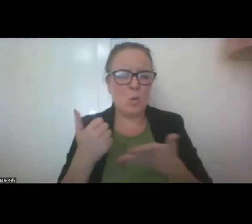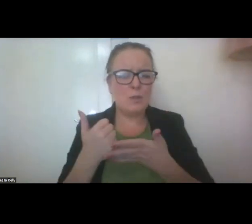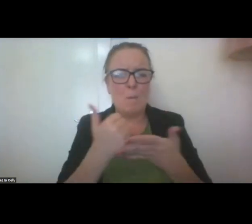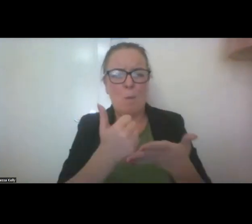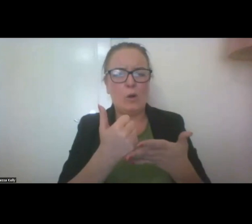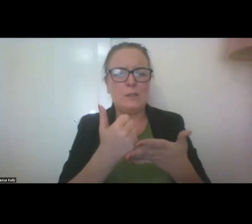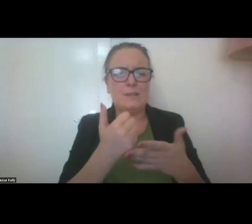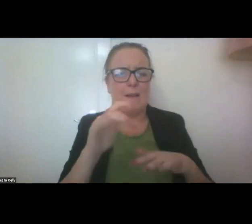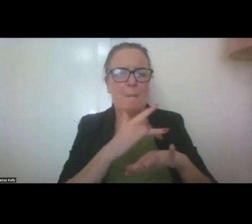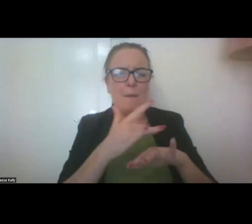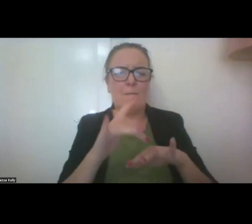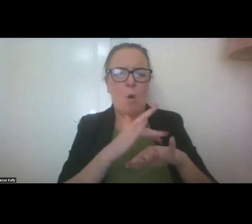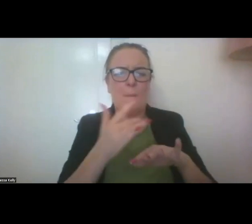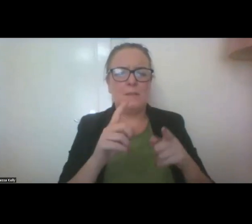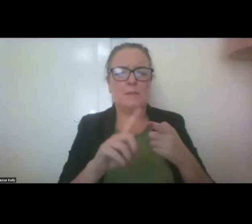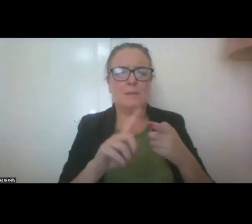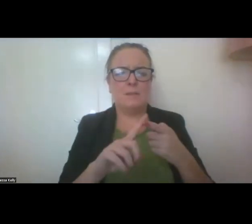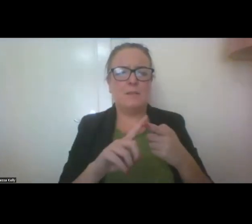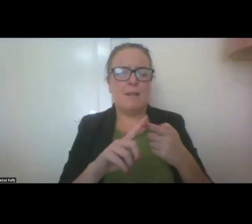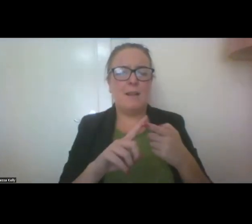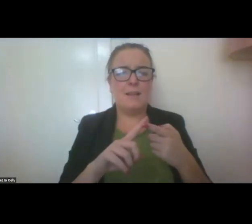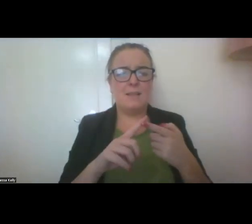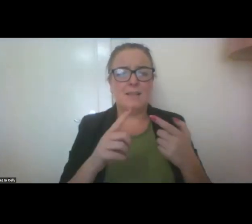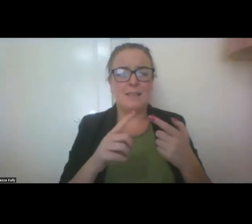and at the same time keeping the conventions